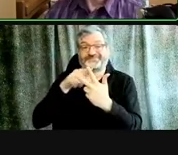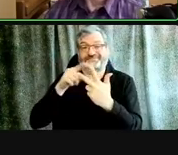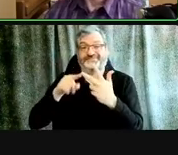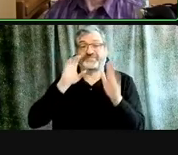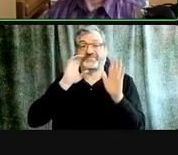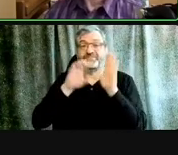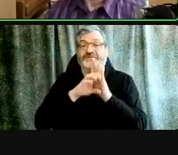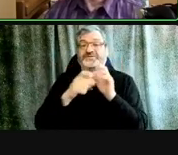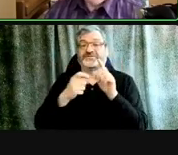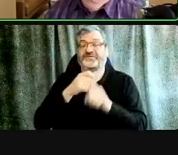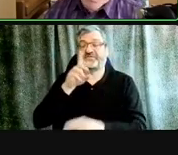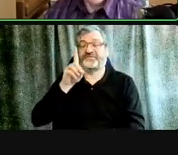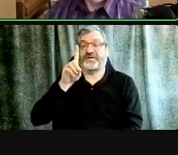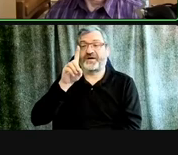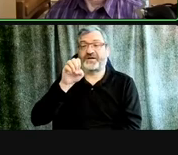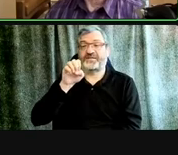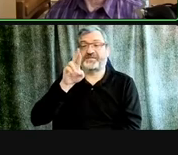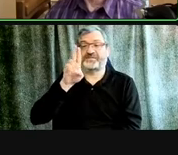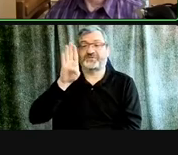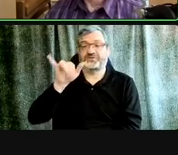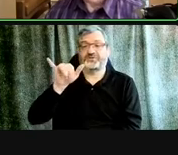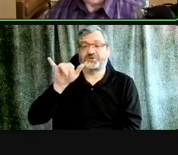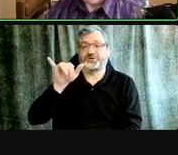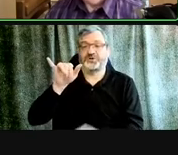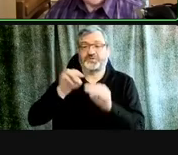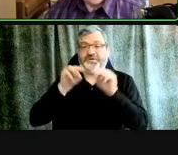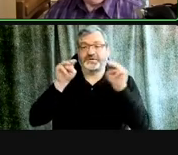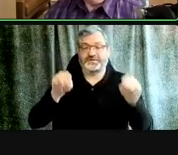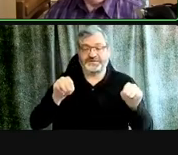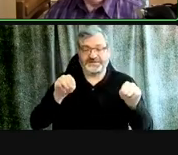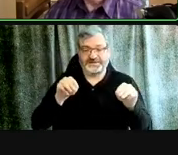where we did a project with them and with the Happy Museum project